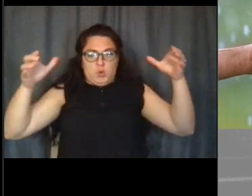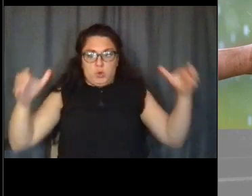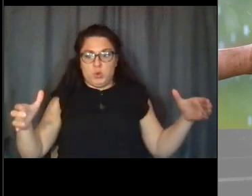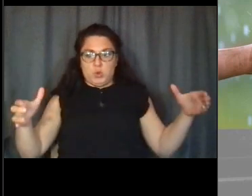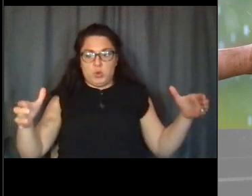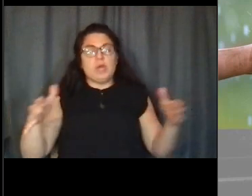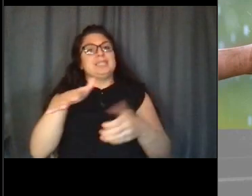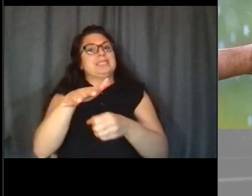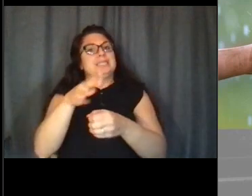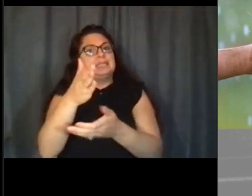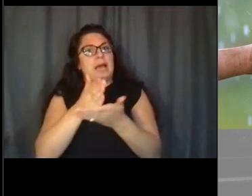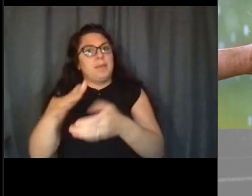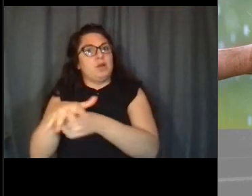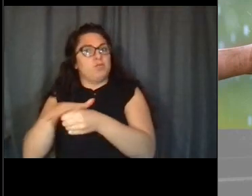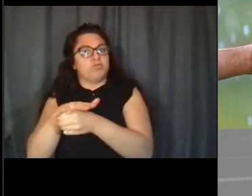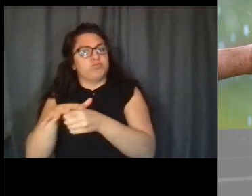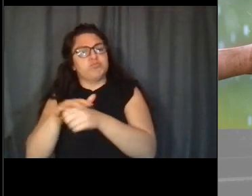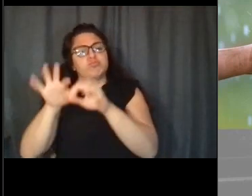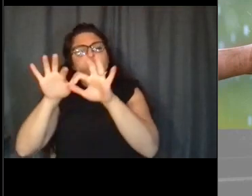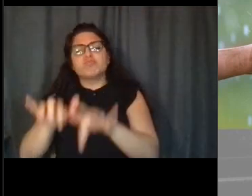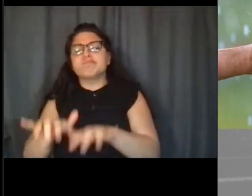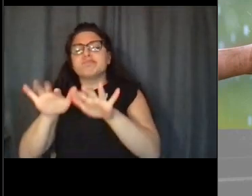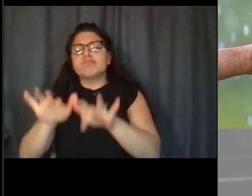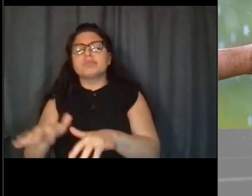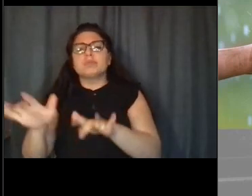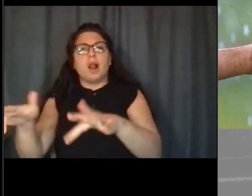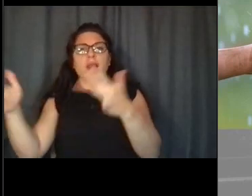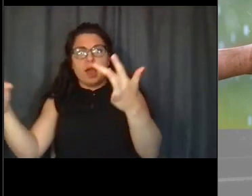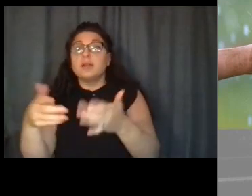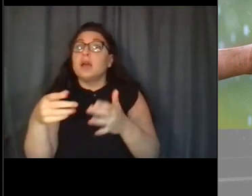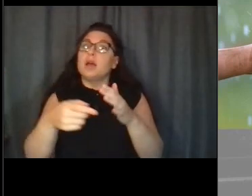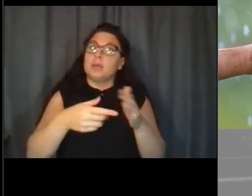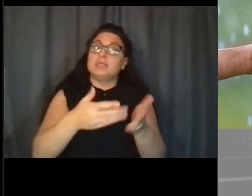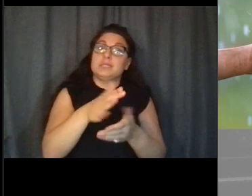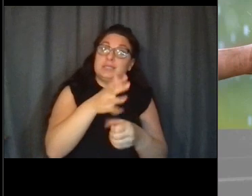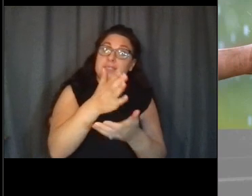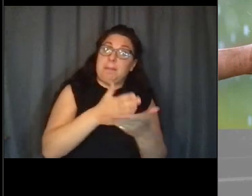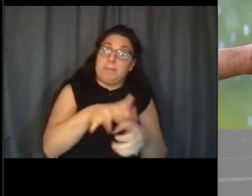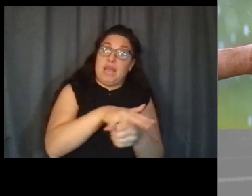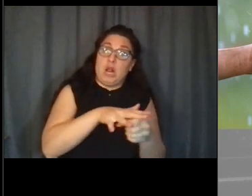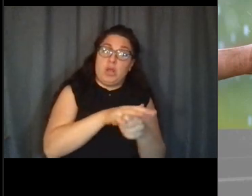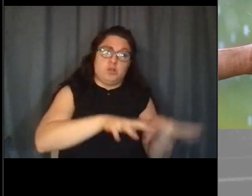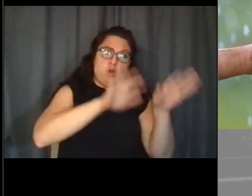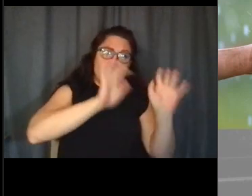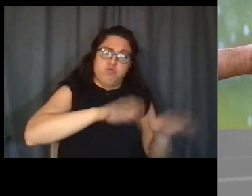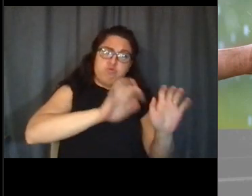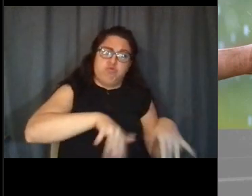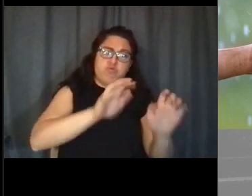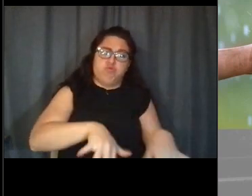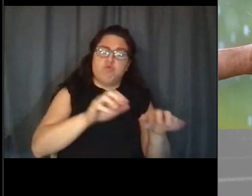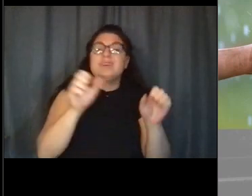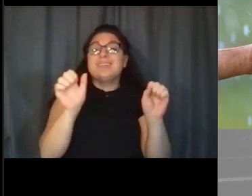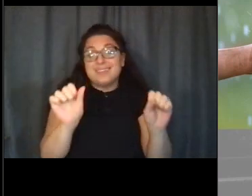but other places we have these massive flooding events that can be really damaging and life-threatening. So that's one of the reasons why we launched these balloons